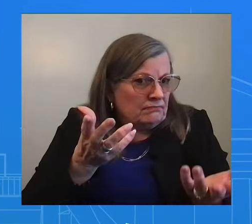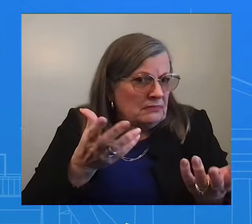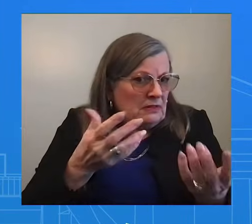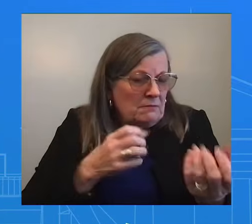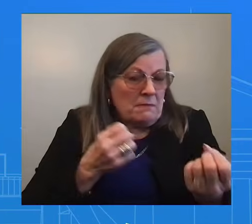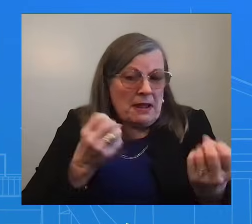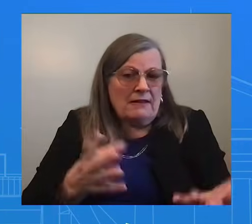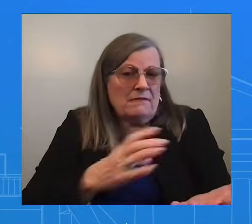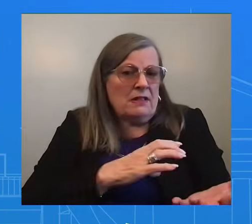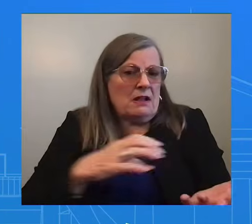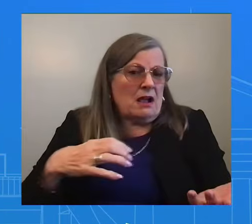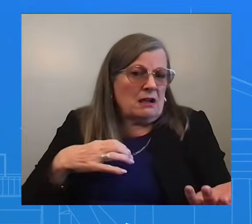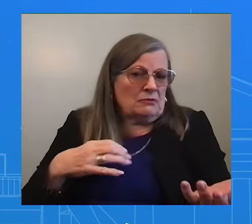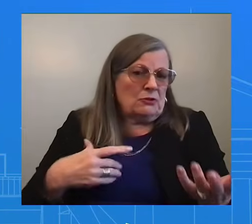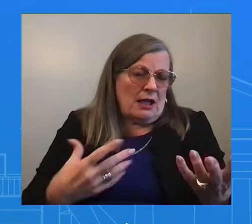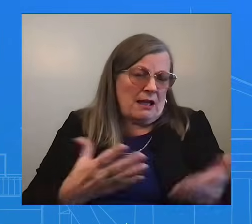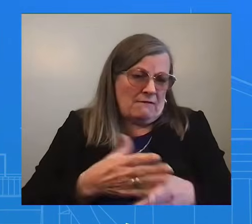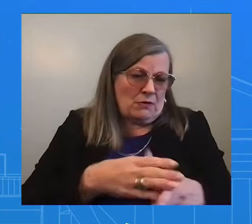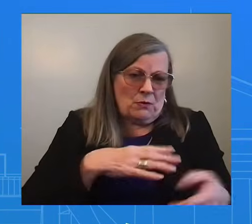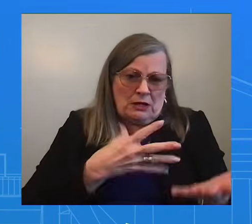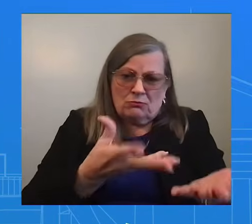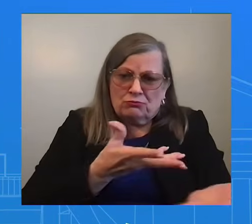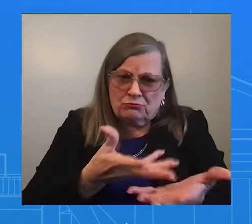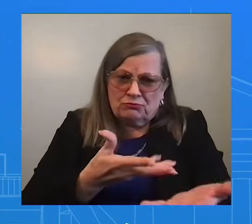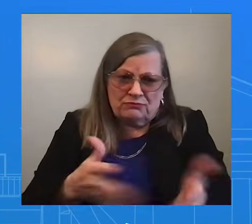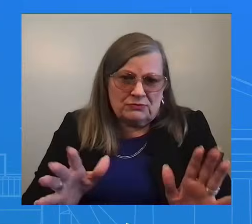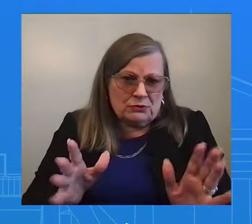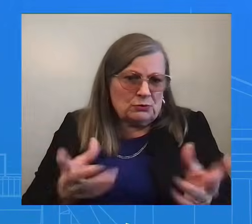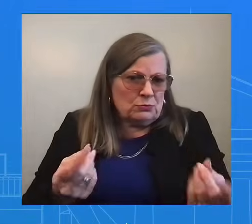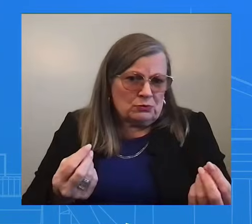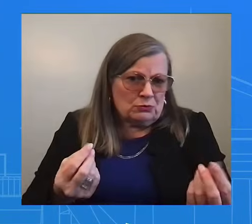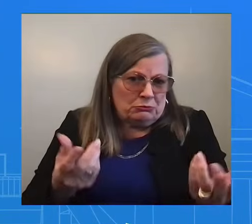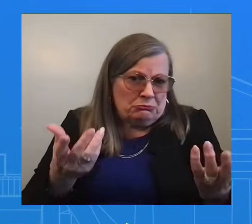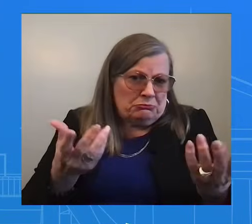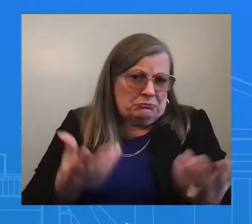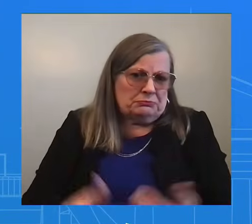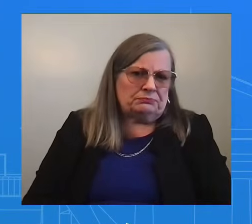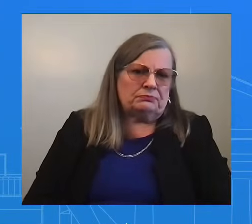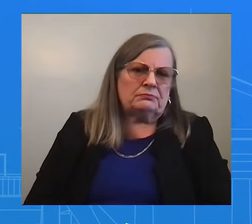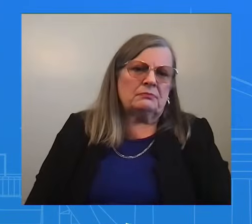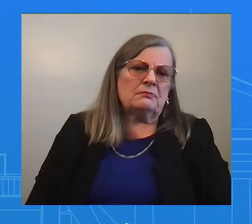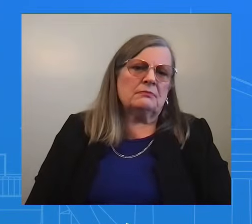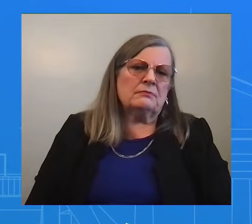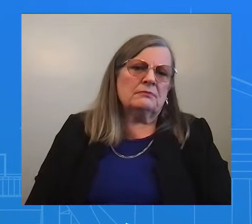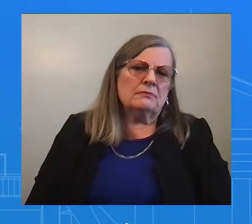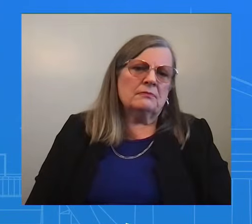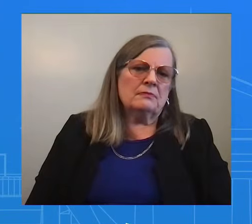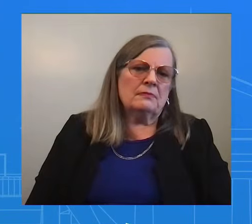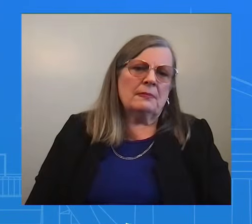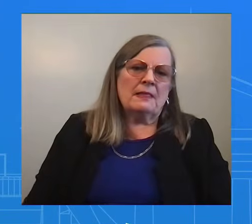The Press: And does the White House have a response to this significant violent rhetoric that targeted the Colorado Supreme Court justices